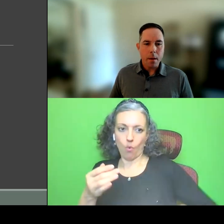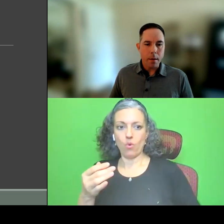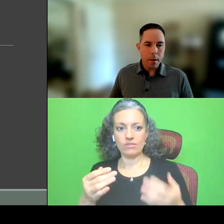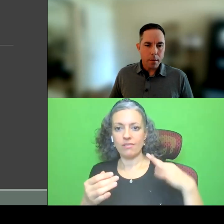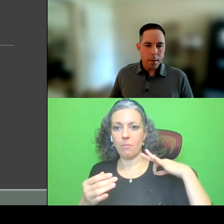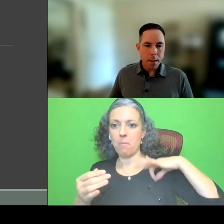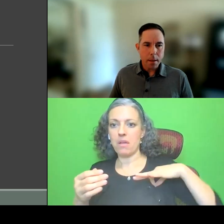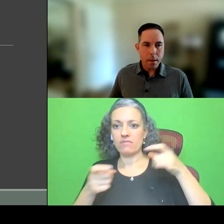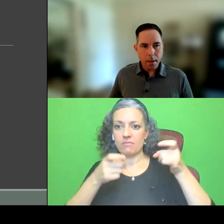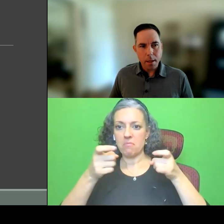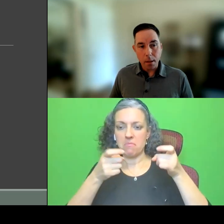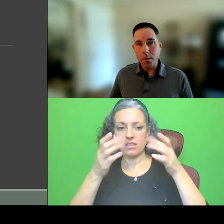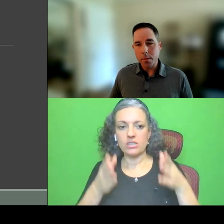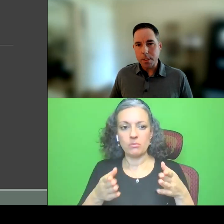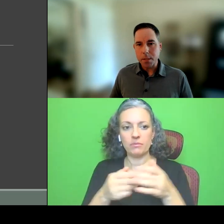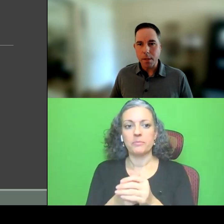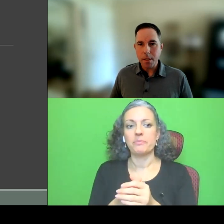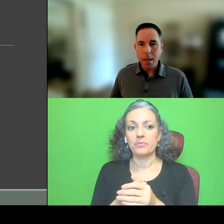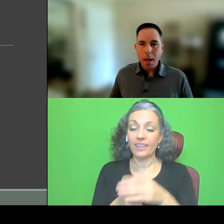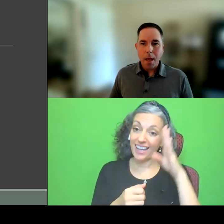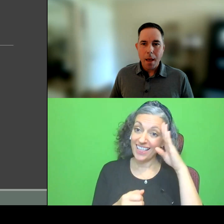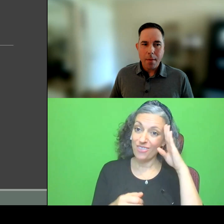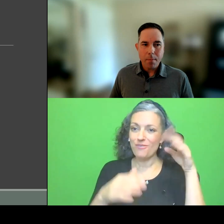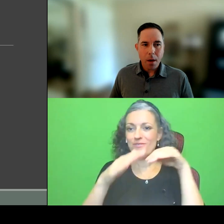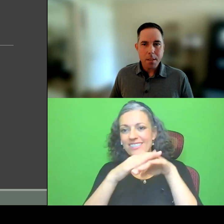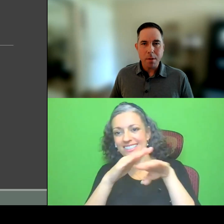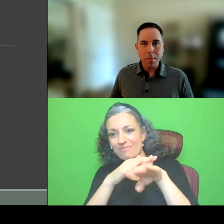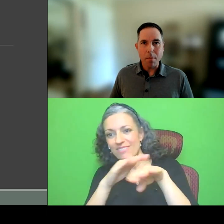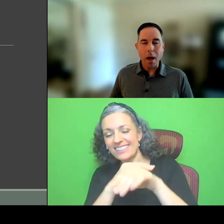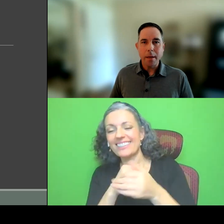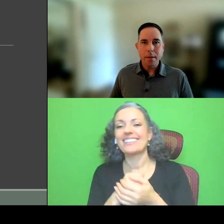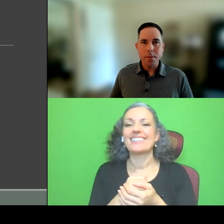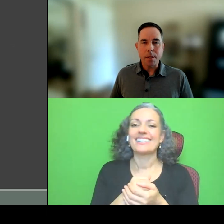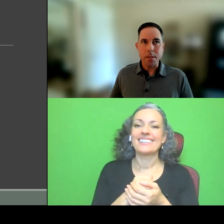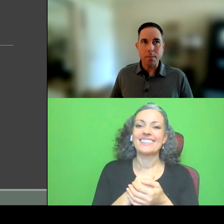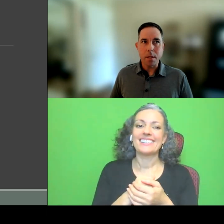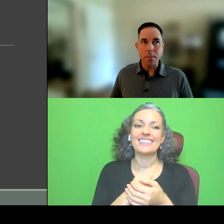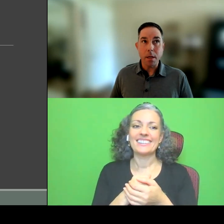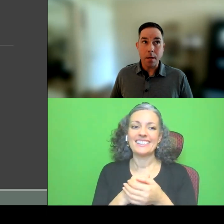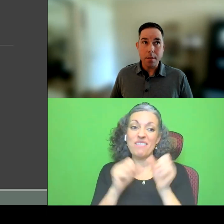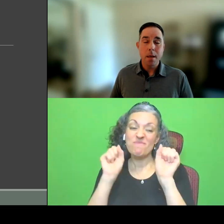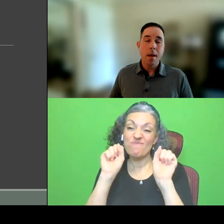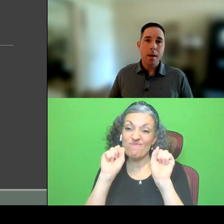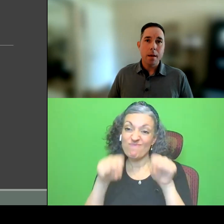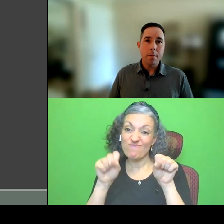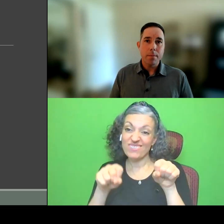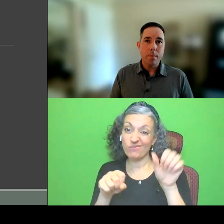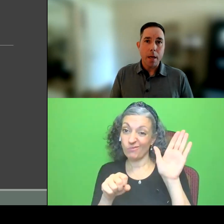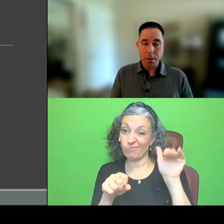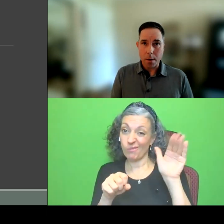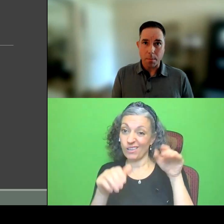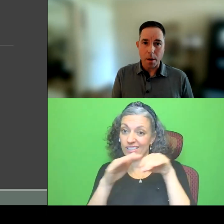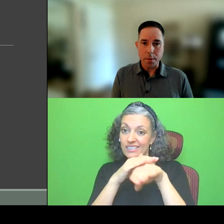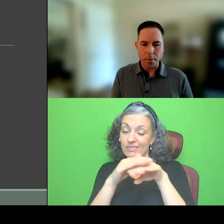And I'll say hello to accessibility and then possibly bye-bye to accessibility because if HR as a product owner